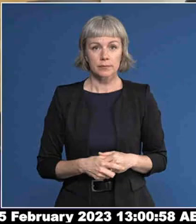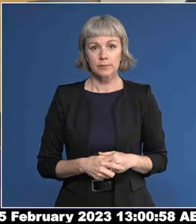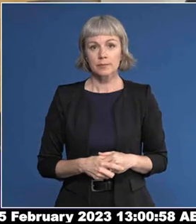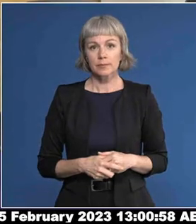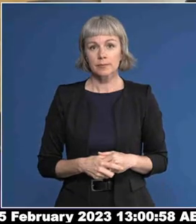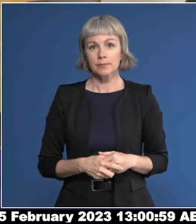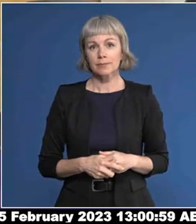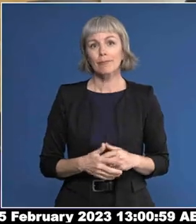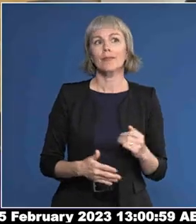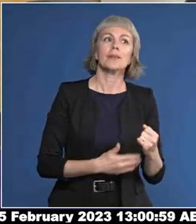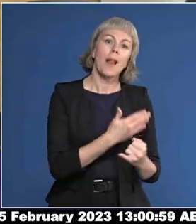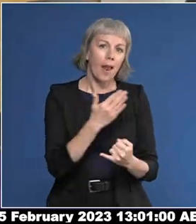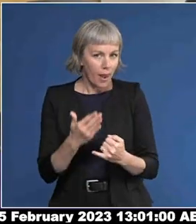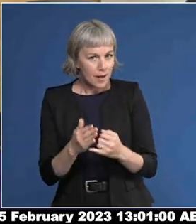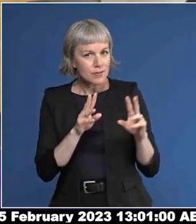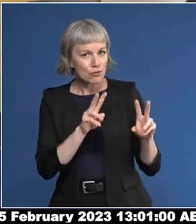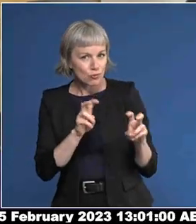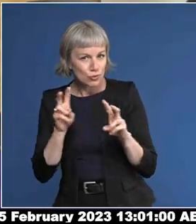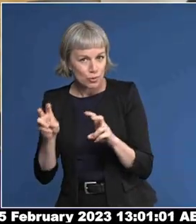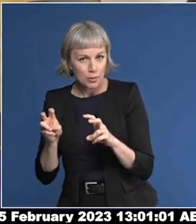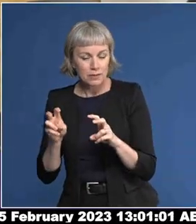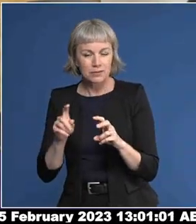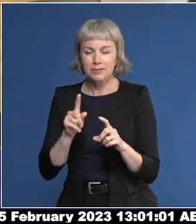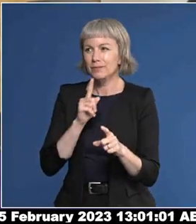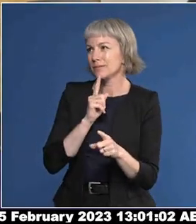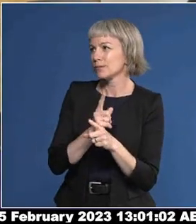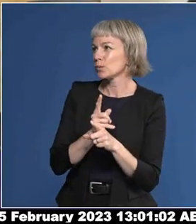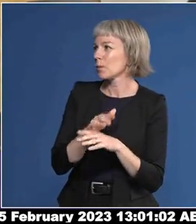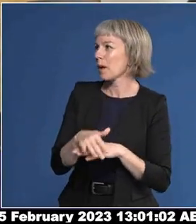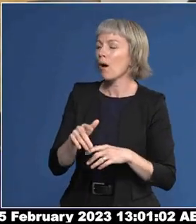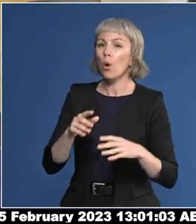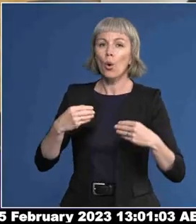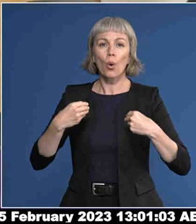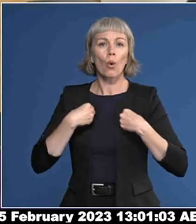corporate governance. Have any of your organisations reflected in advance and think